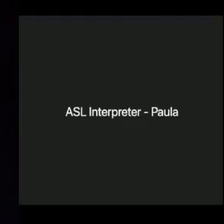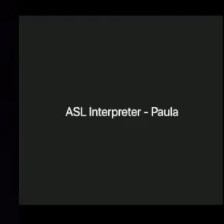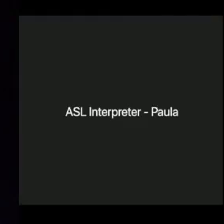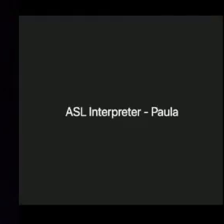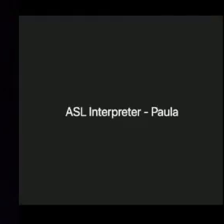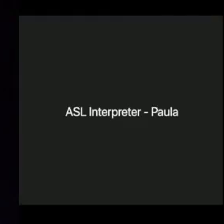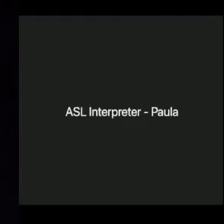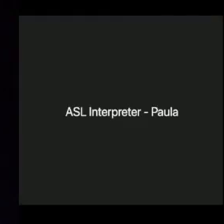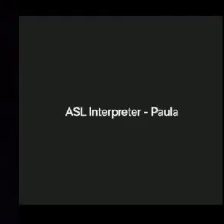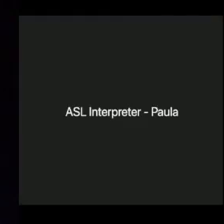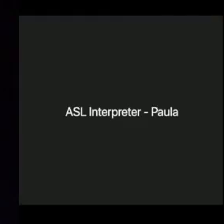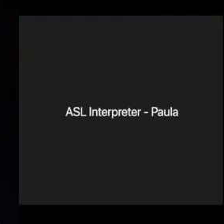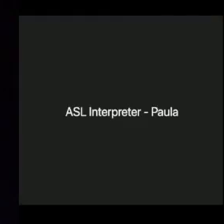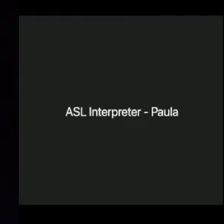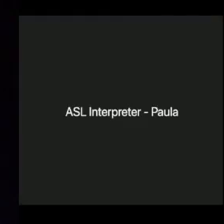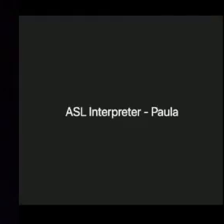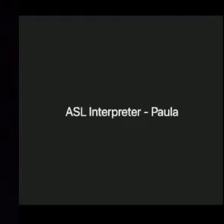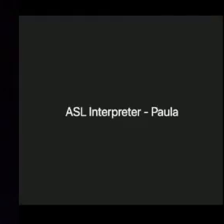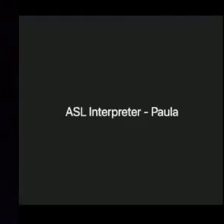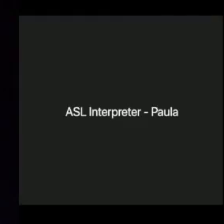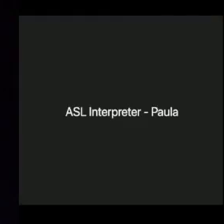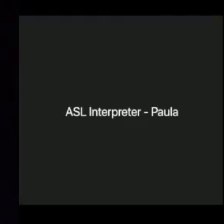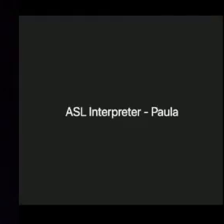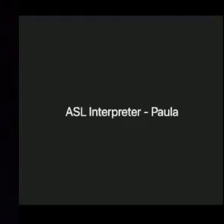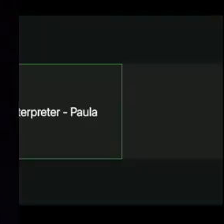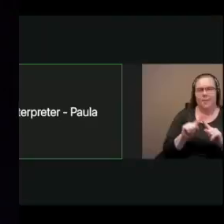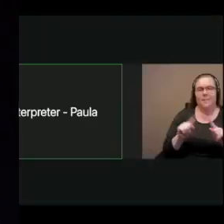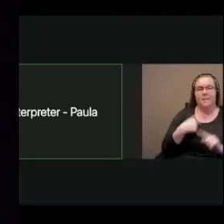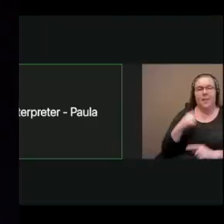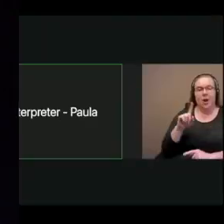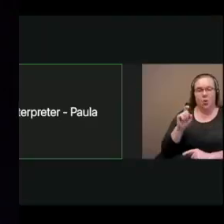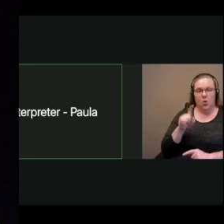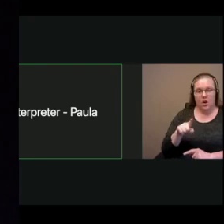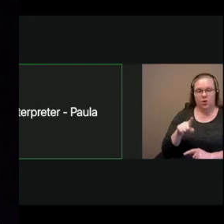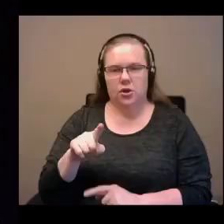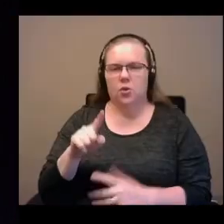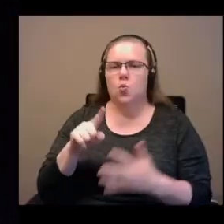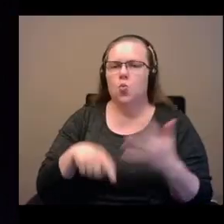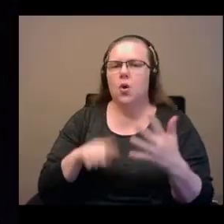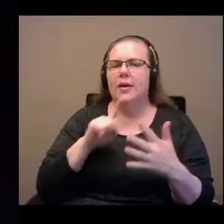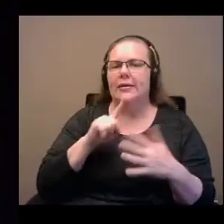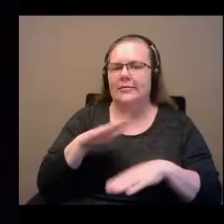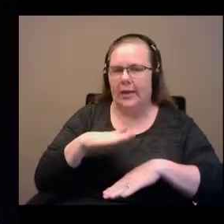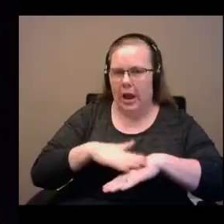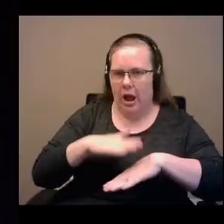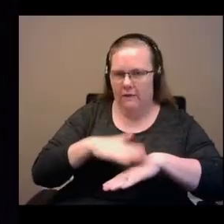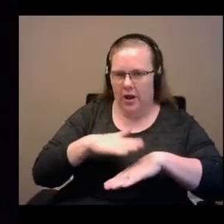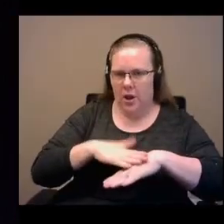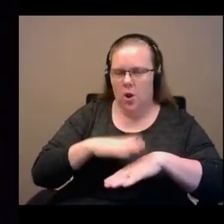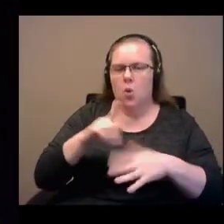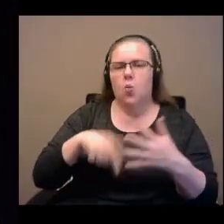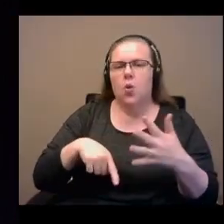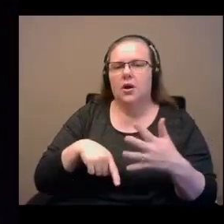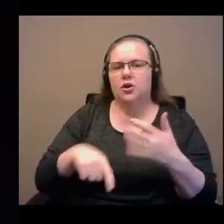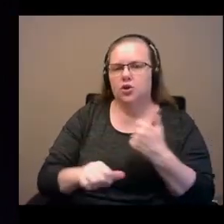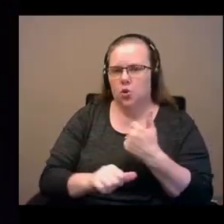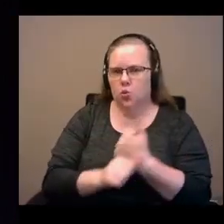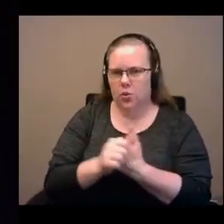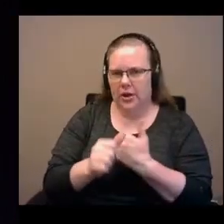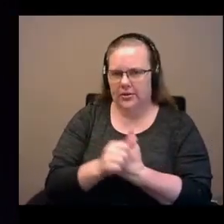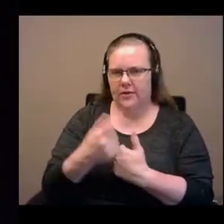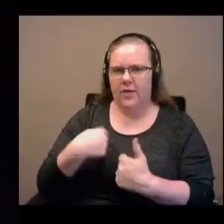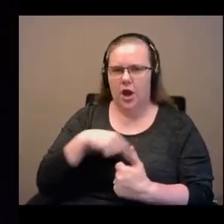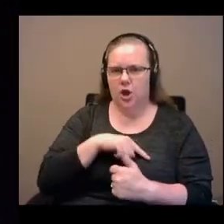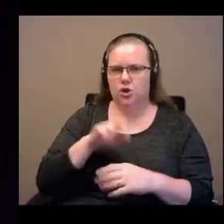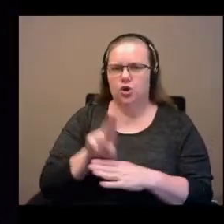try it. My question is: What’s the caveat? What’s the risk of us using the six magic words that we